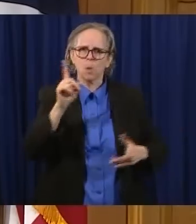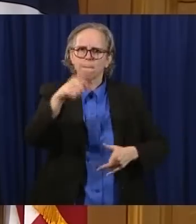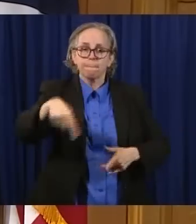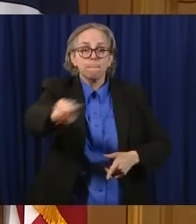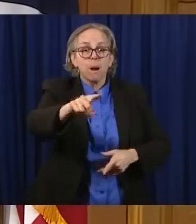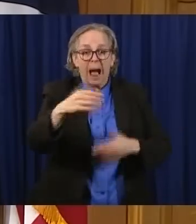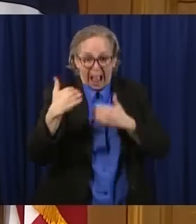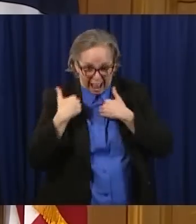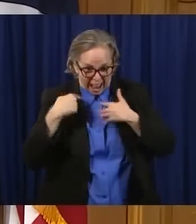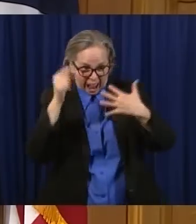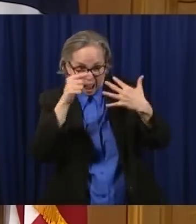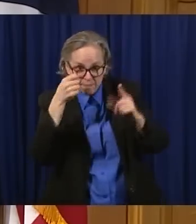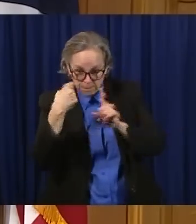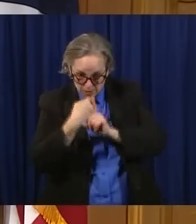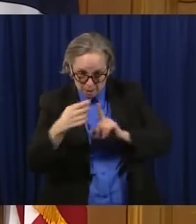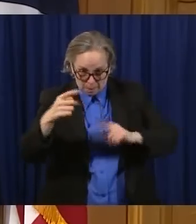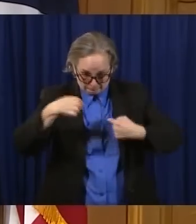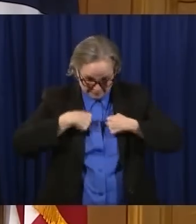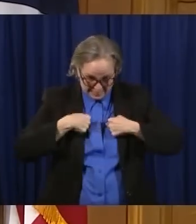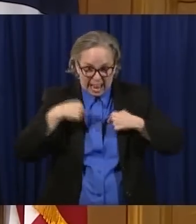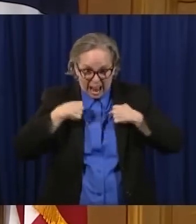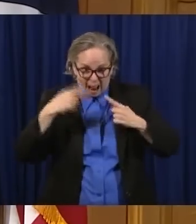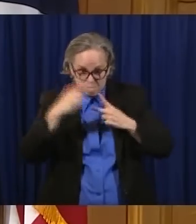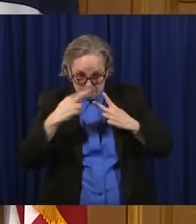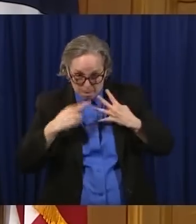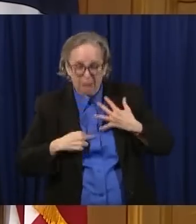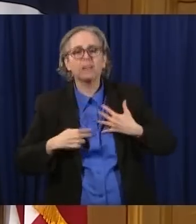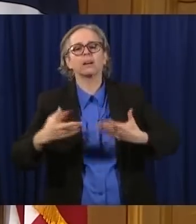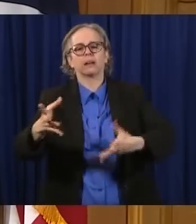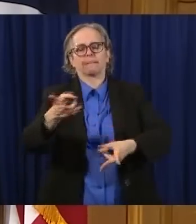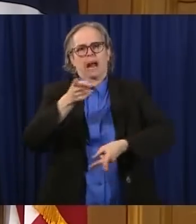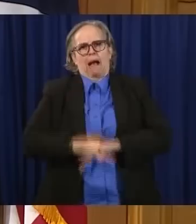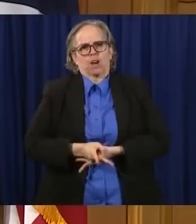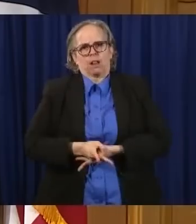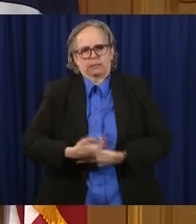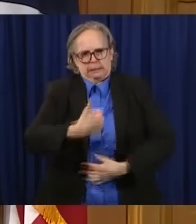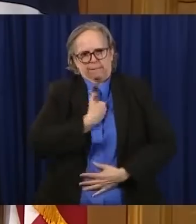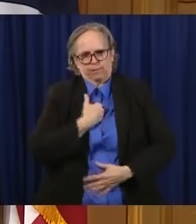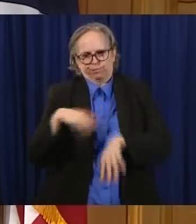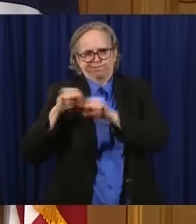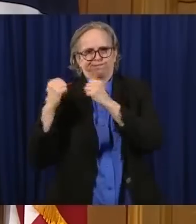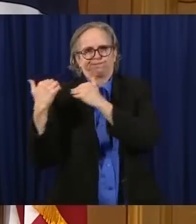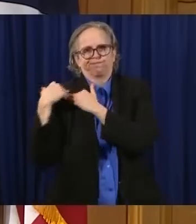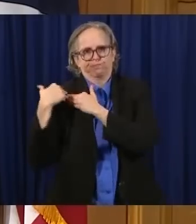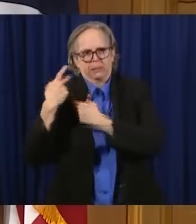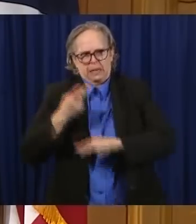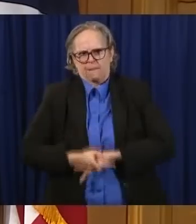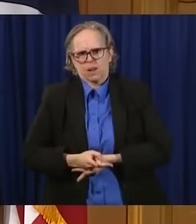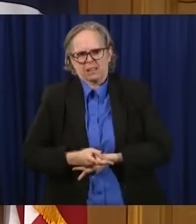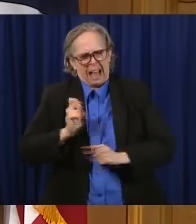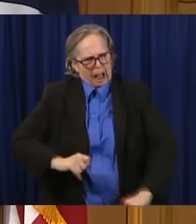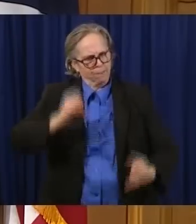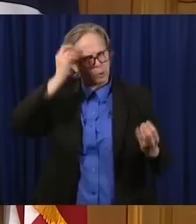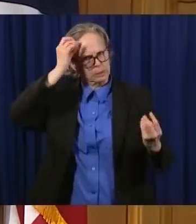IT WILL NOT LAST FOREVER. IT WILL LAST FOR AWHILE. THEY WILL HAVE TO BE